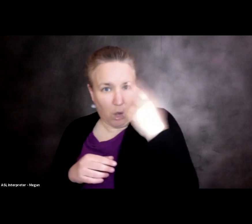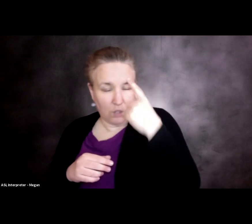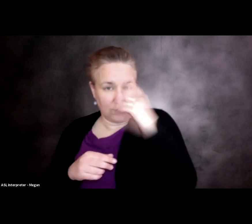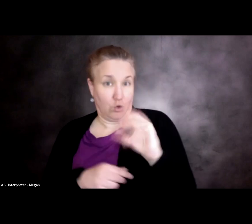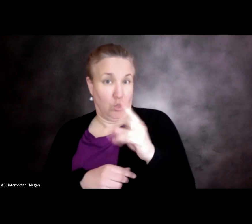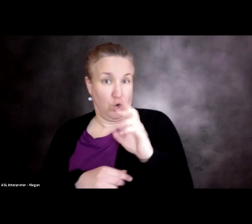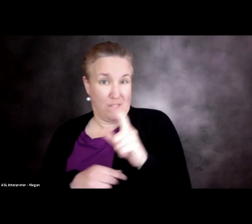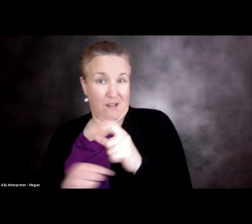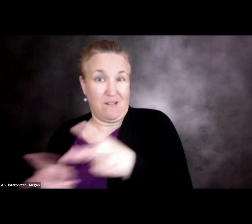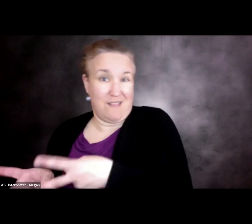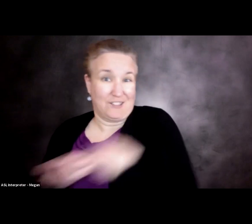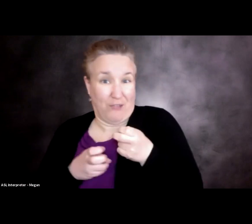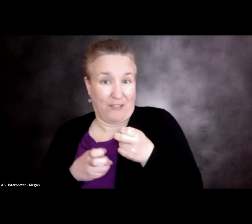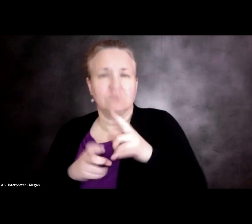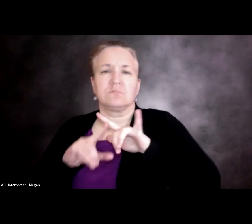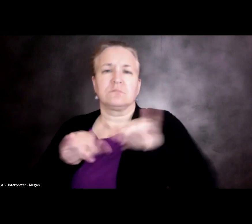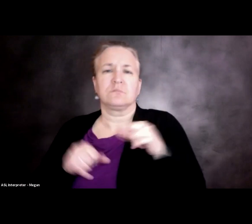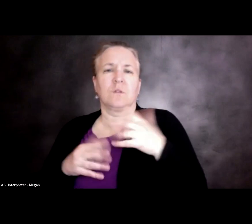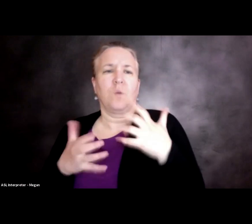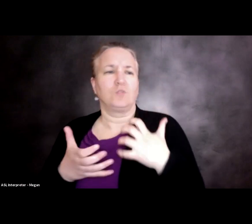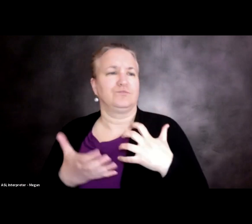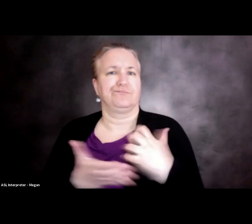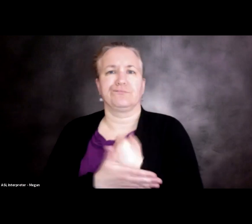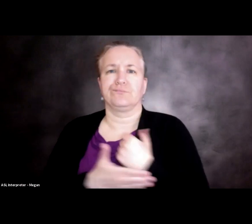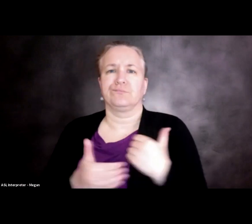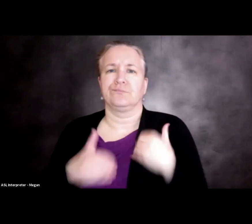they also sought to make use of young colonial subjects,